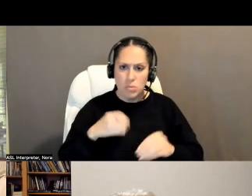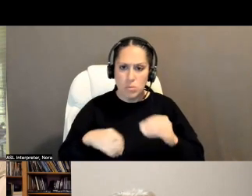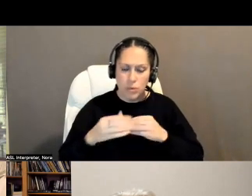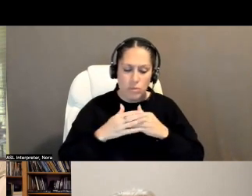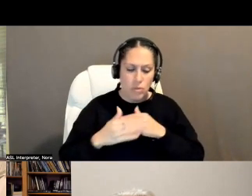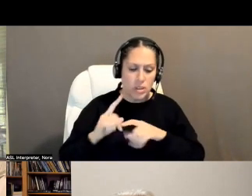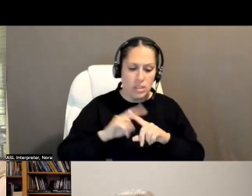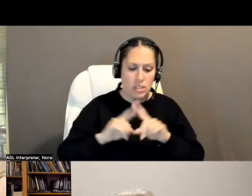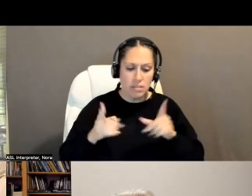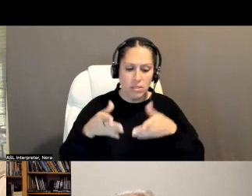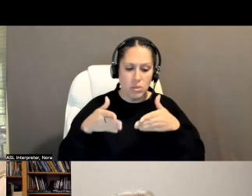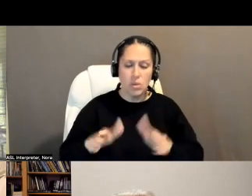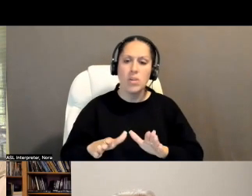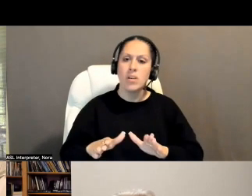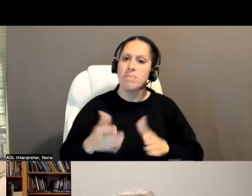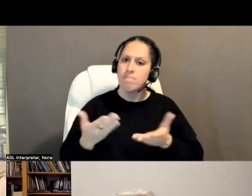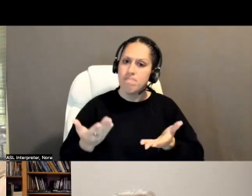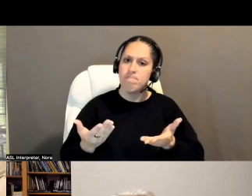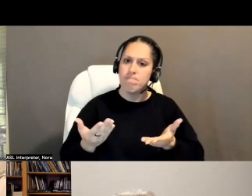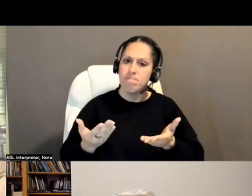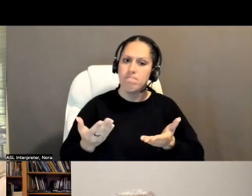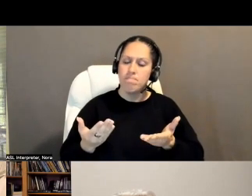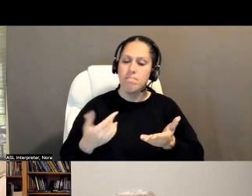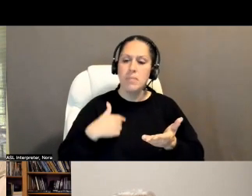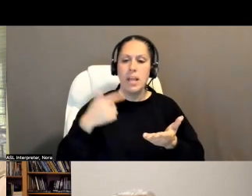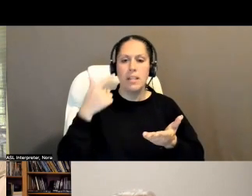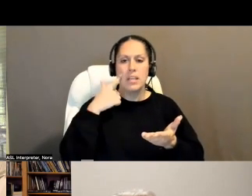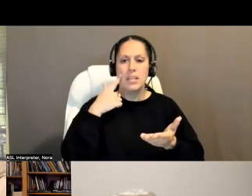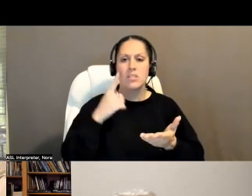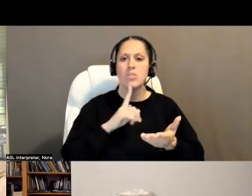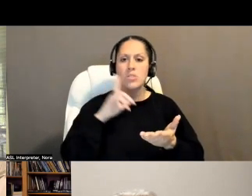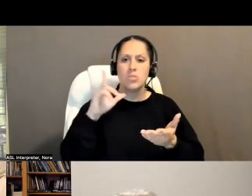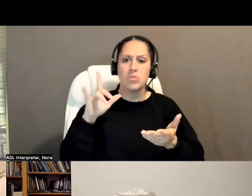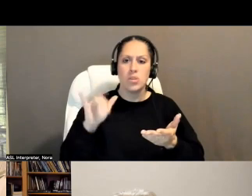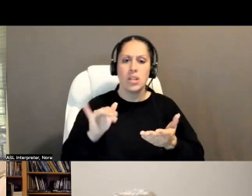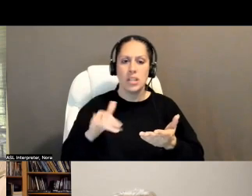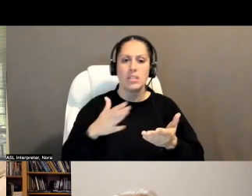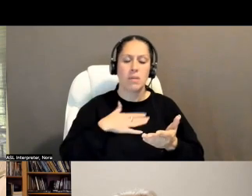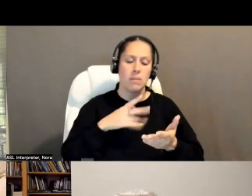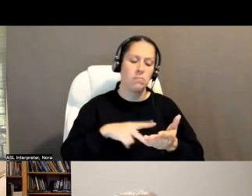different way. You know, I think it's really-- that's my personal prejudice. I think it's